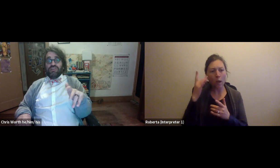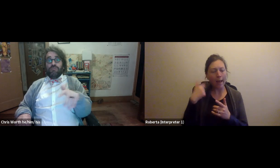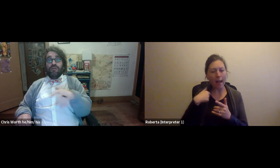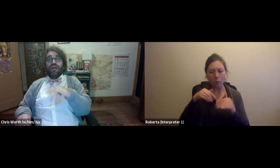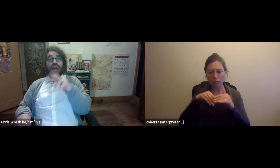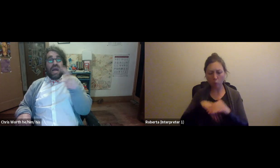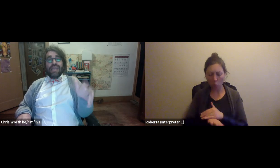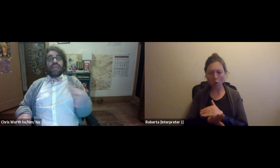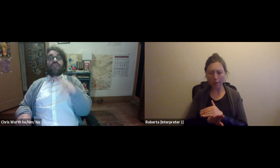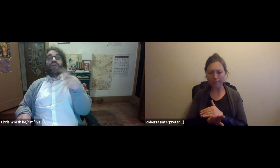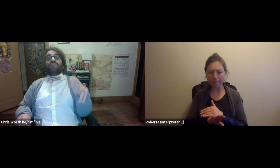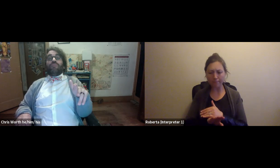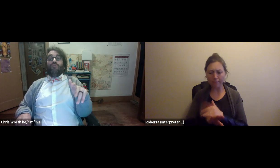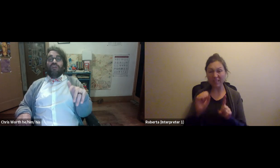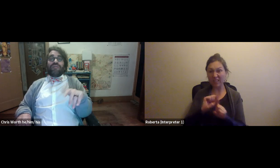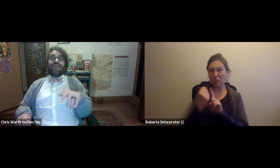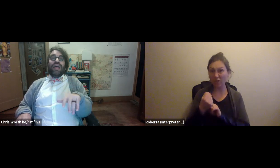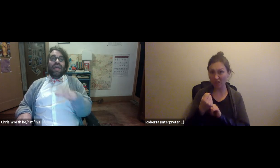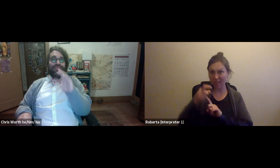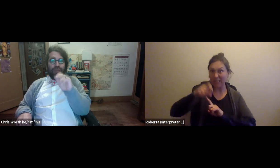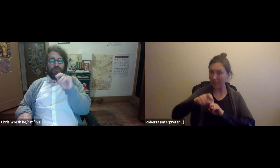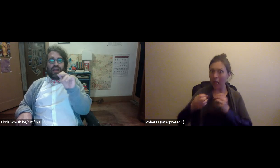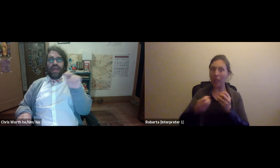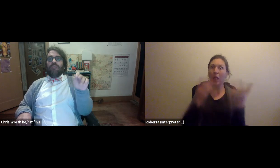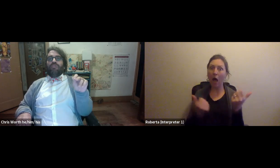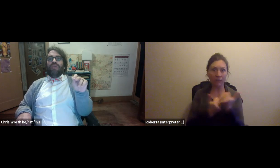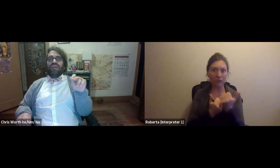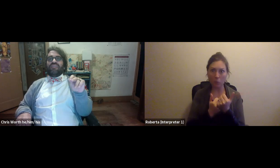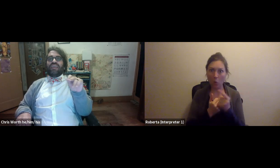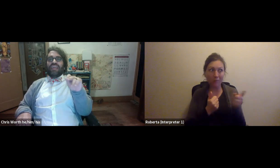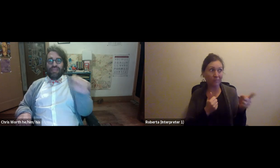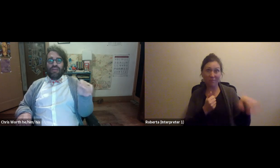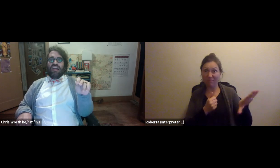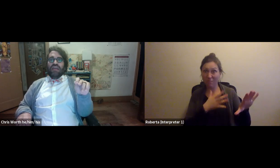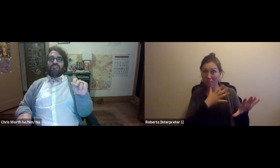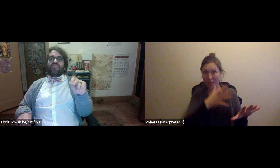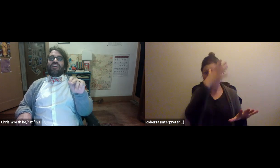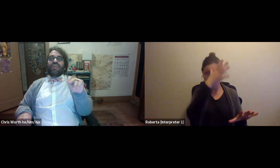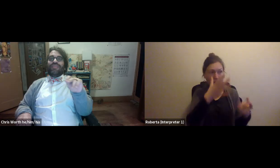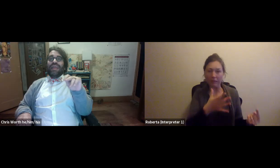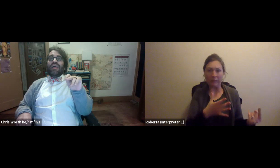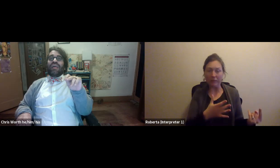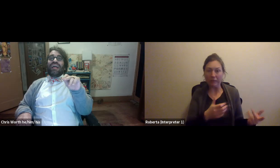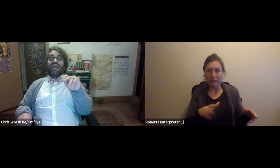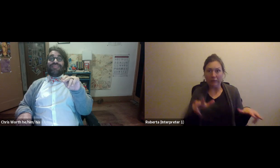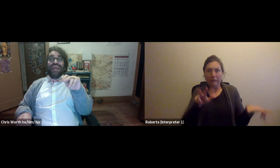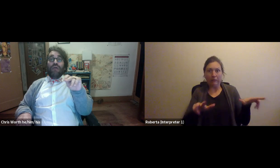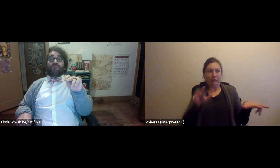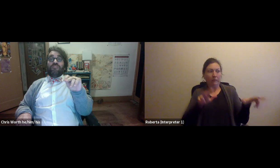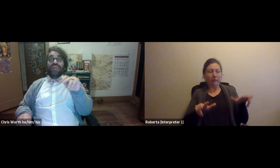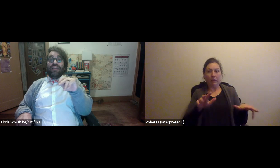where I needed a lot of support, and they were not at a place in their life that allowed for that